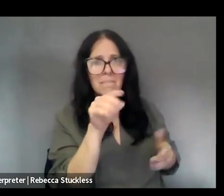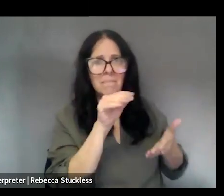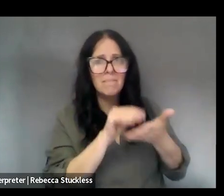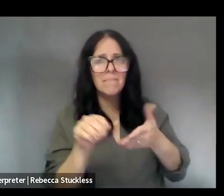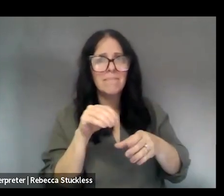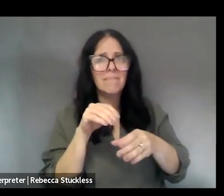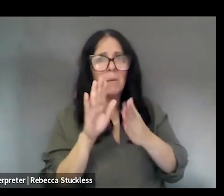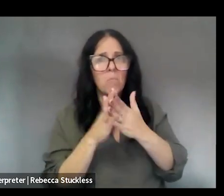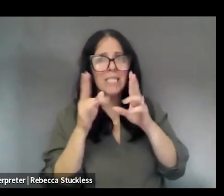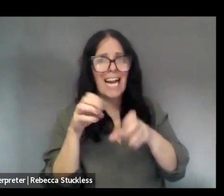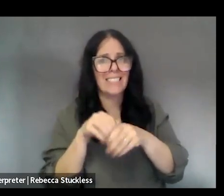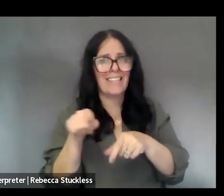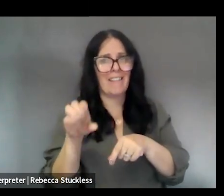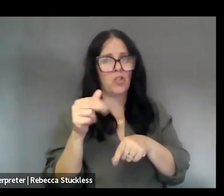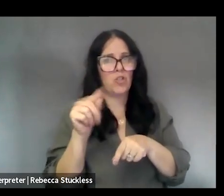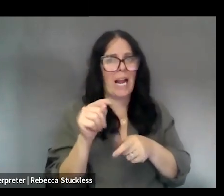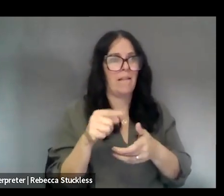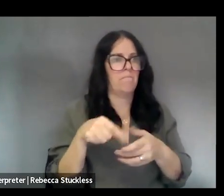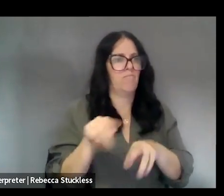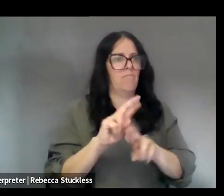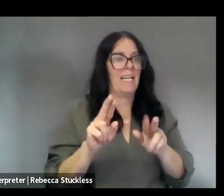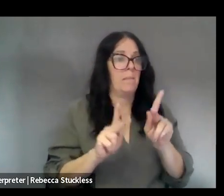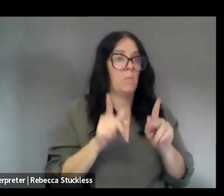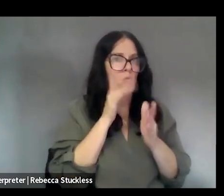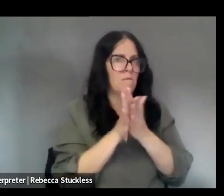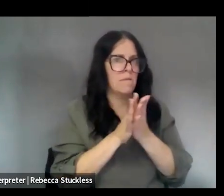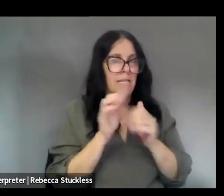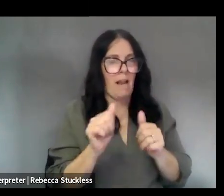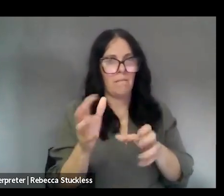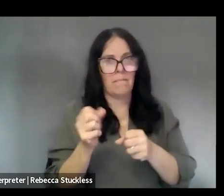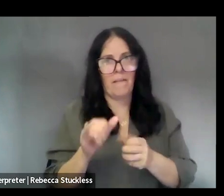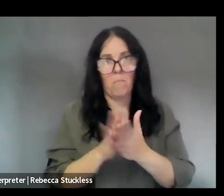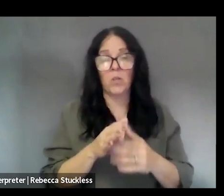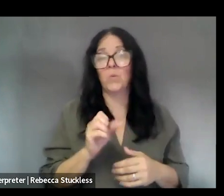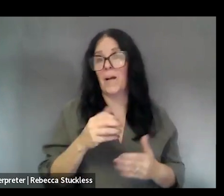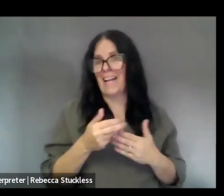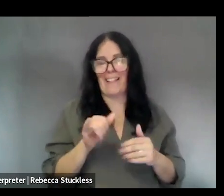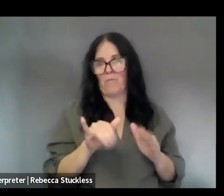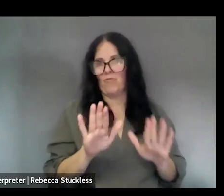that would be fantastic, and next up that was so great. I'm looking forward to grabbing